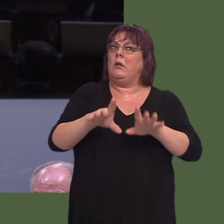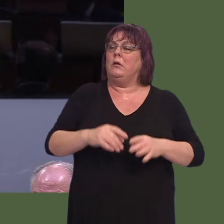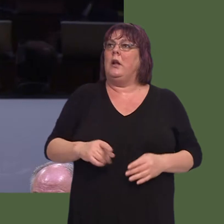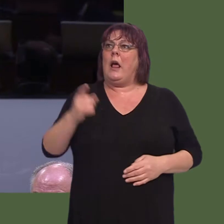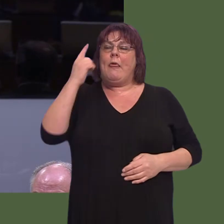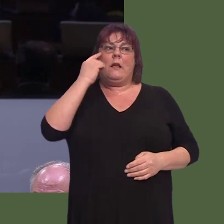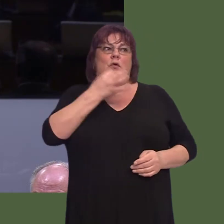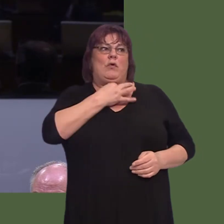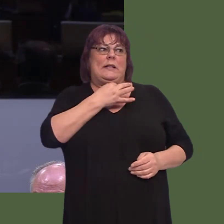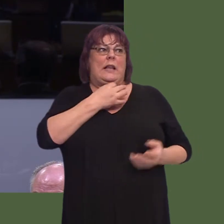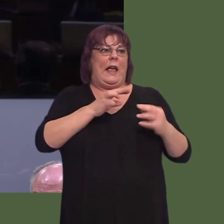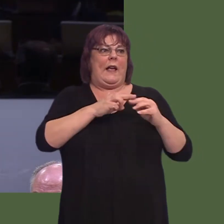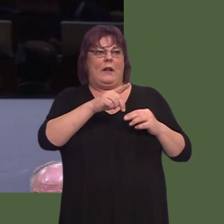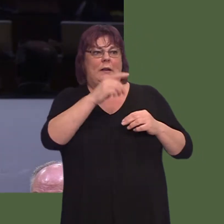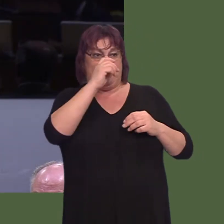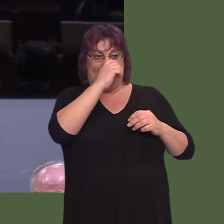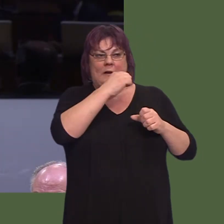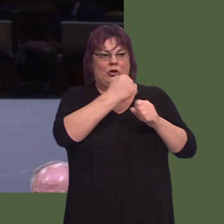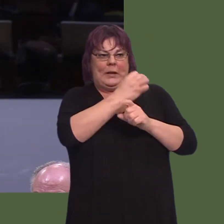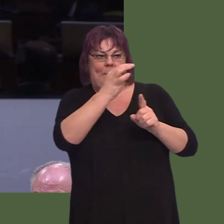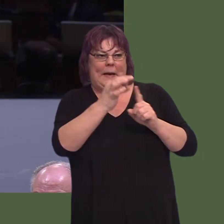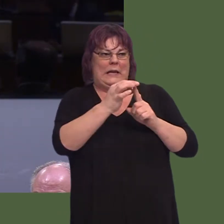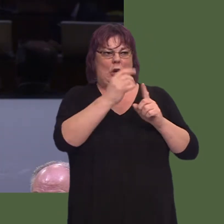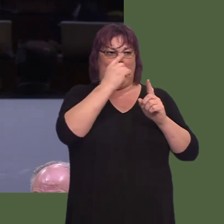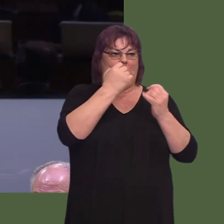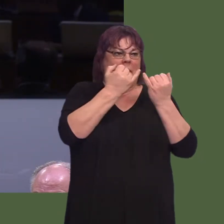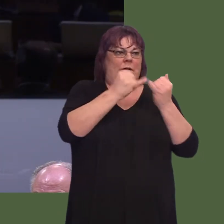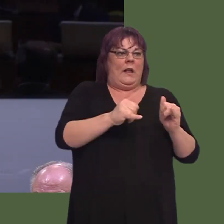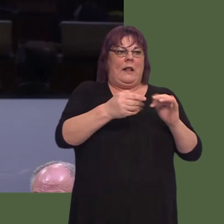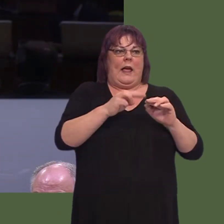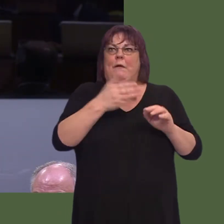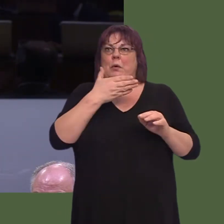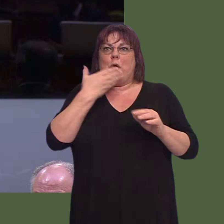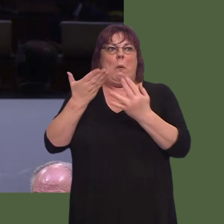here that some GP practices could fold if those services are no longer available.